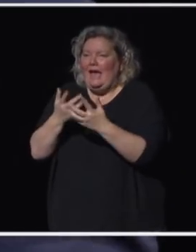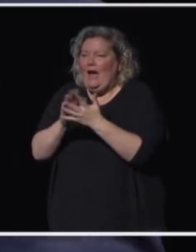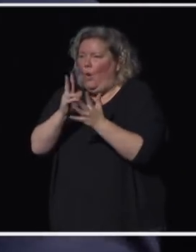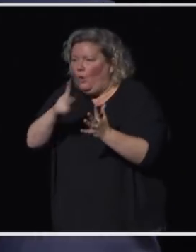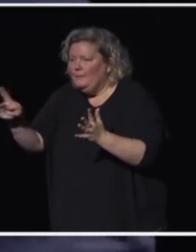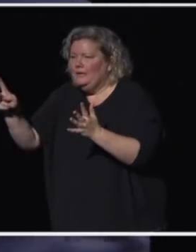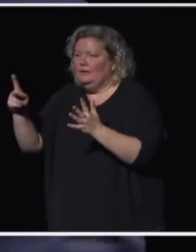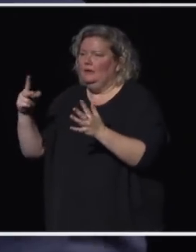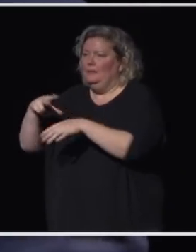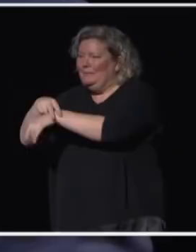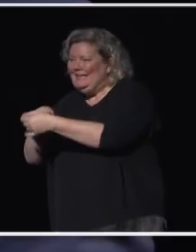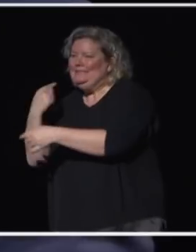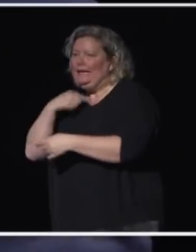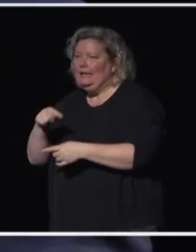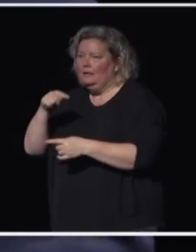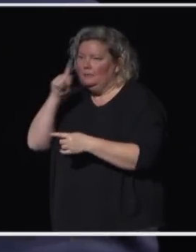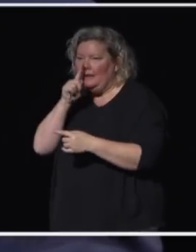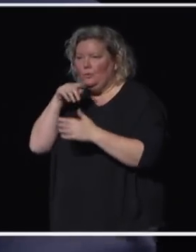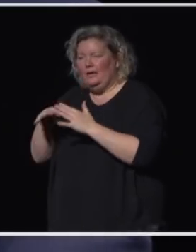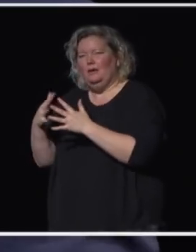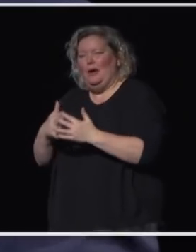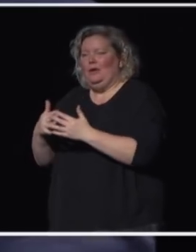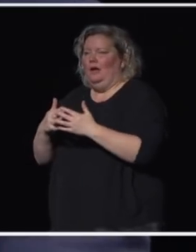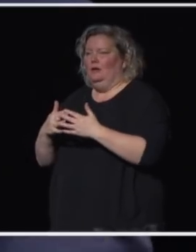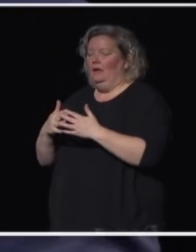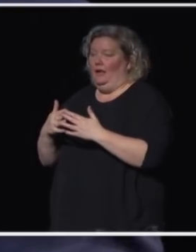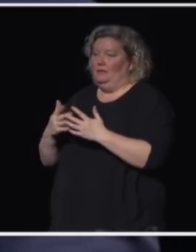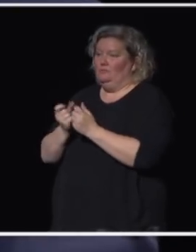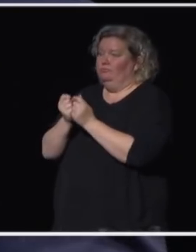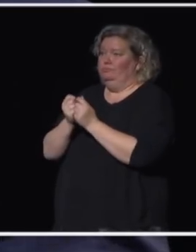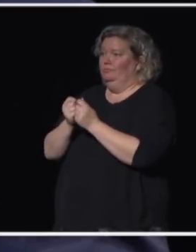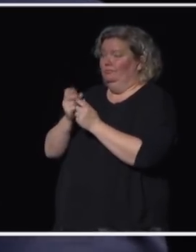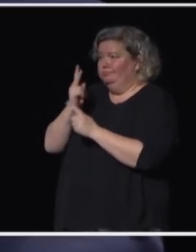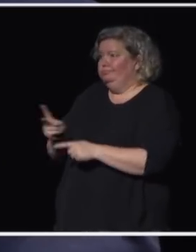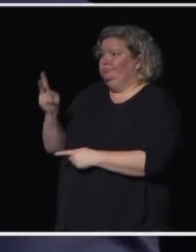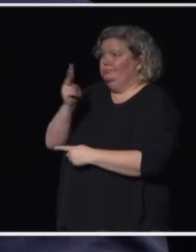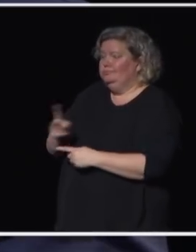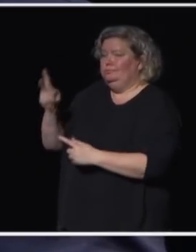but police killing people is in America. It is extremely, extremely, extremely common.